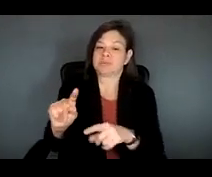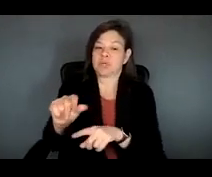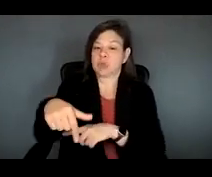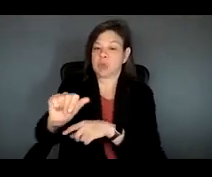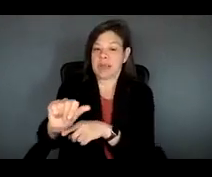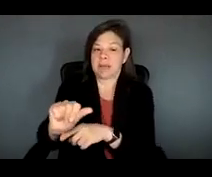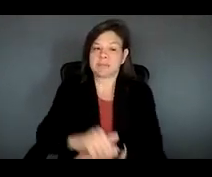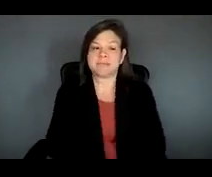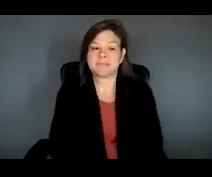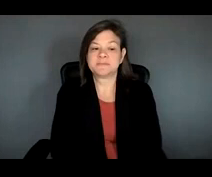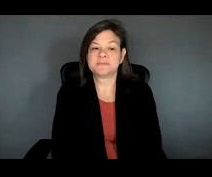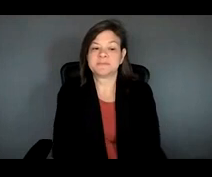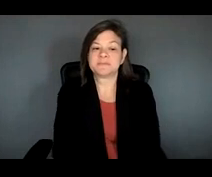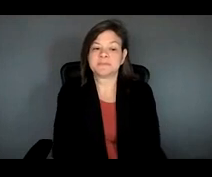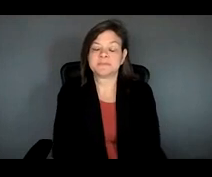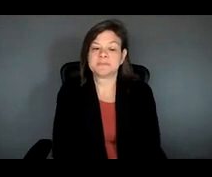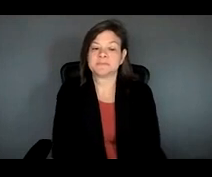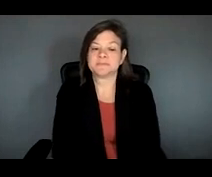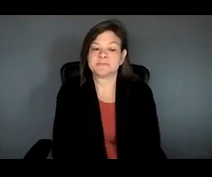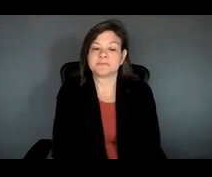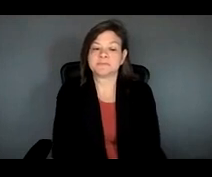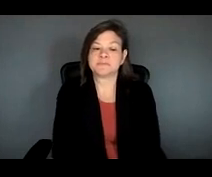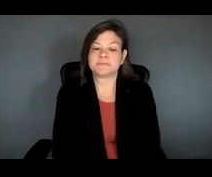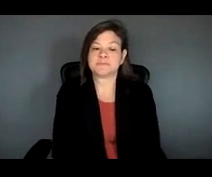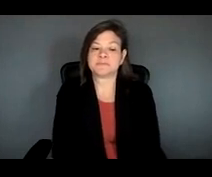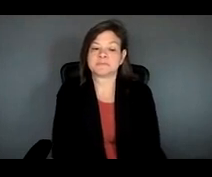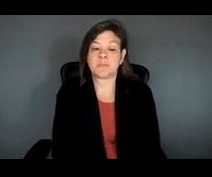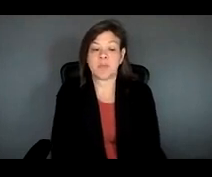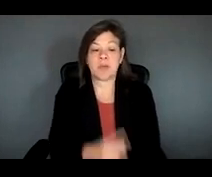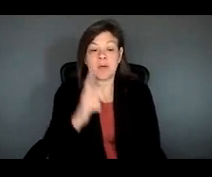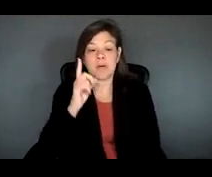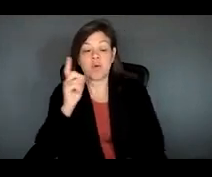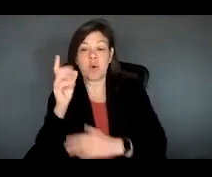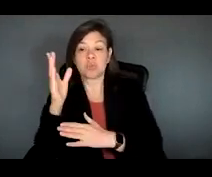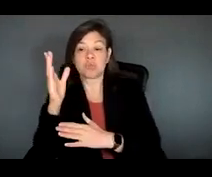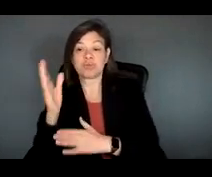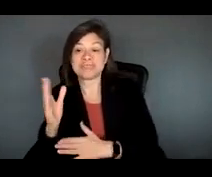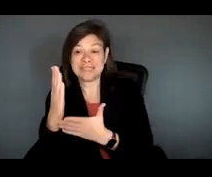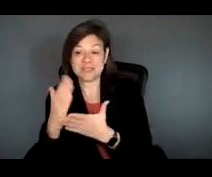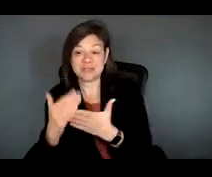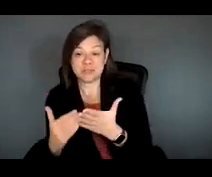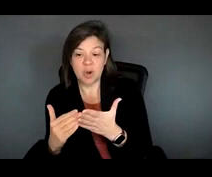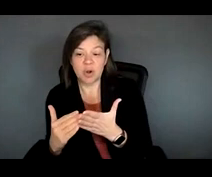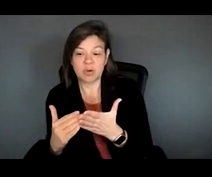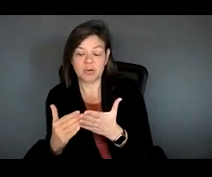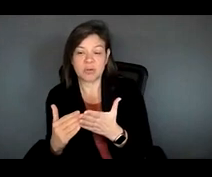And, again in terms of the presentation piece for the presenters to really